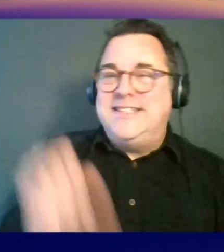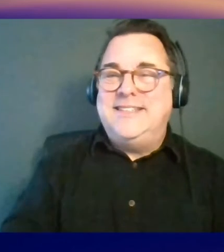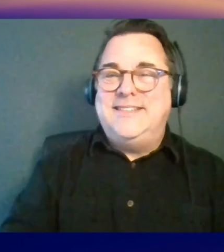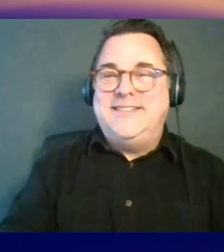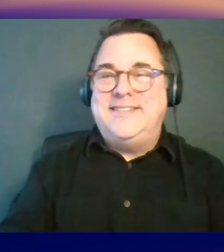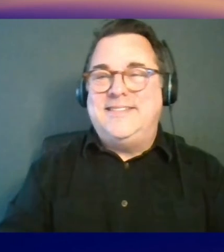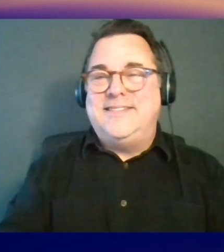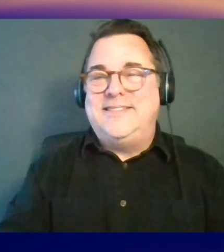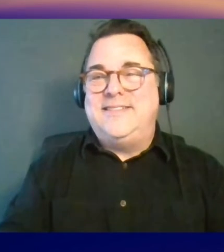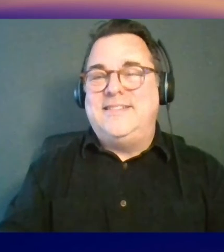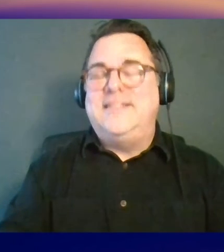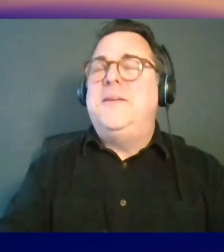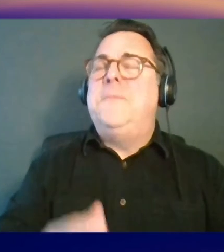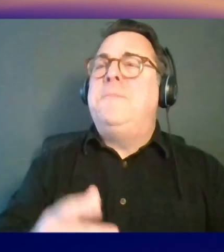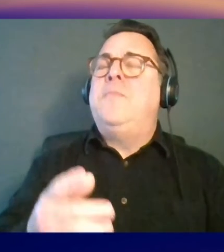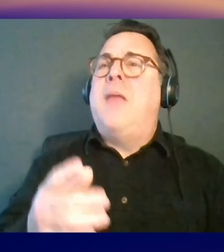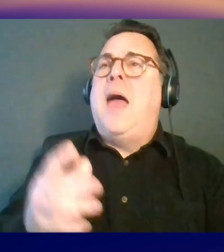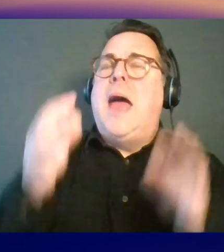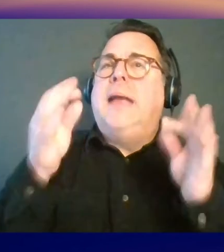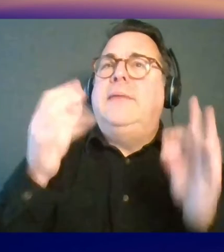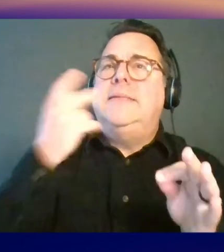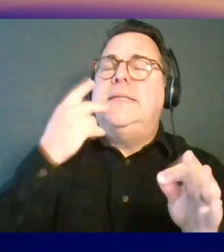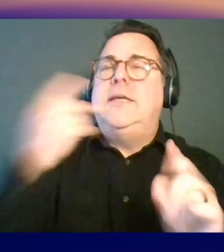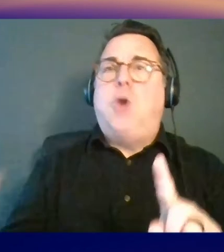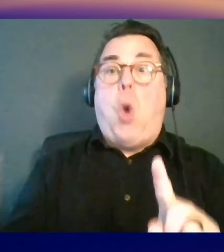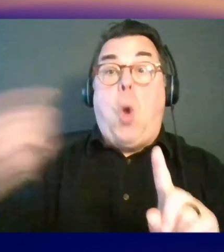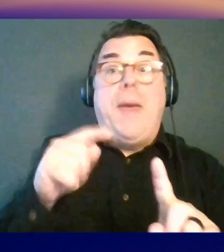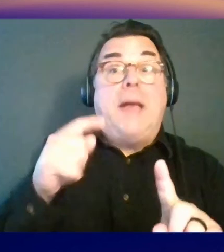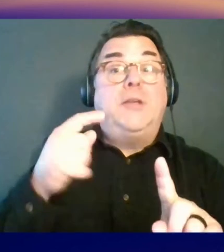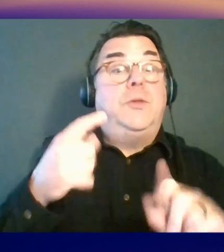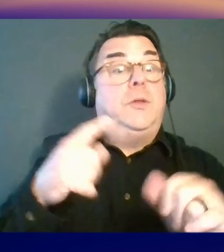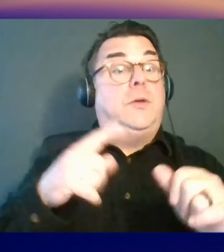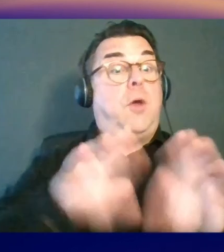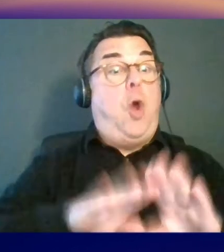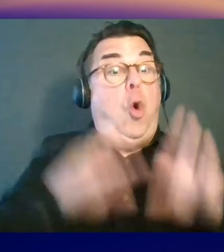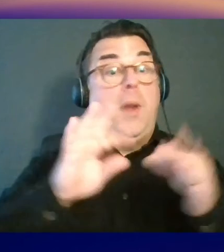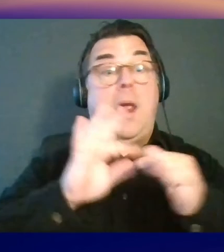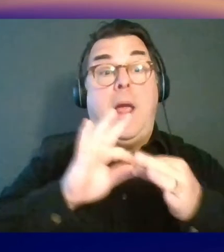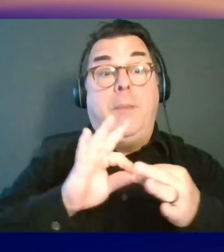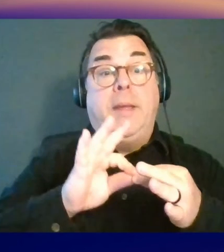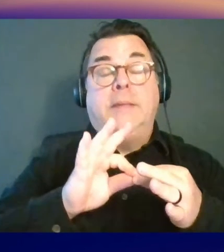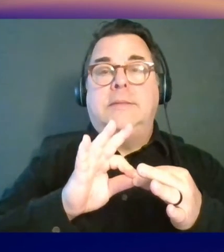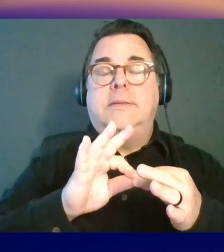And I can definitely see going back to what you said when we first started, just the the sheer amount of data